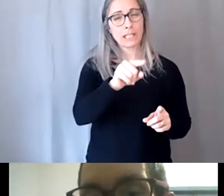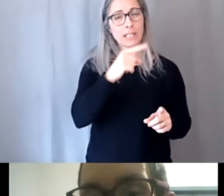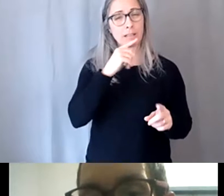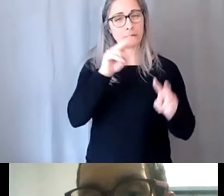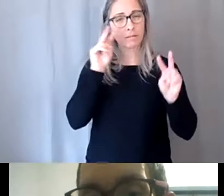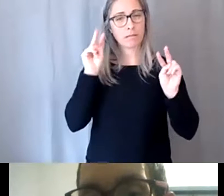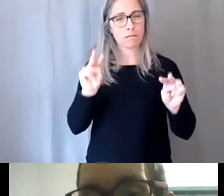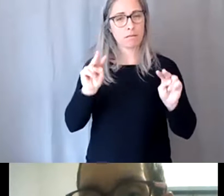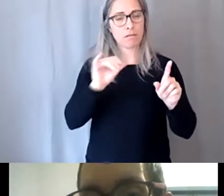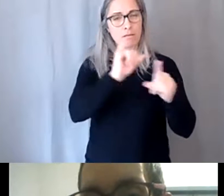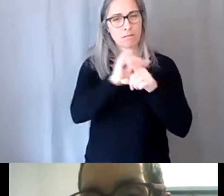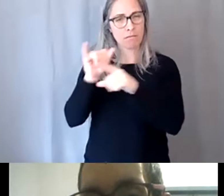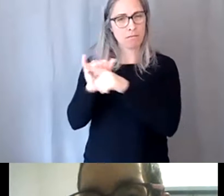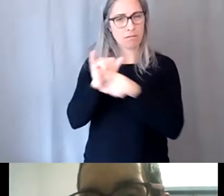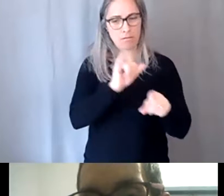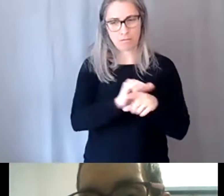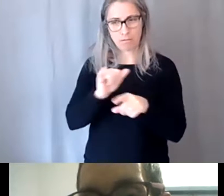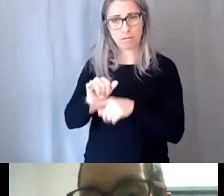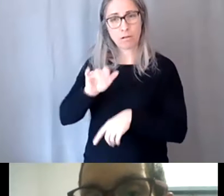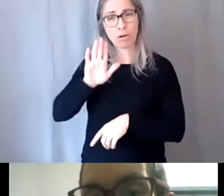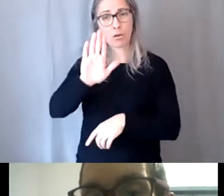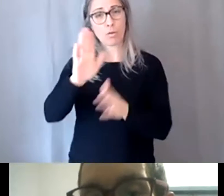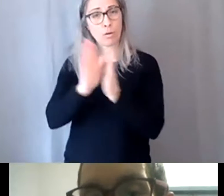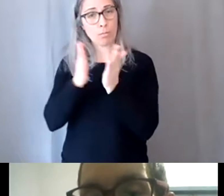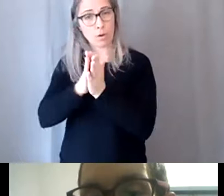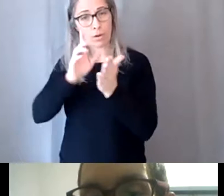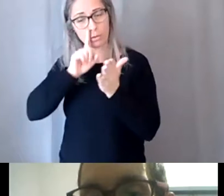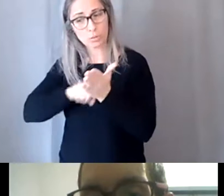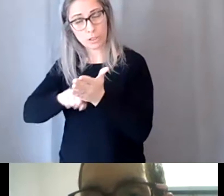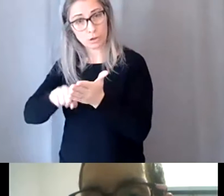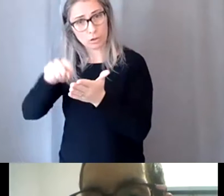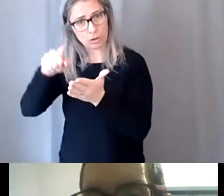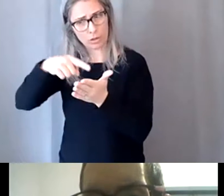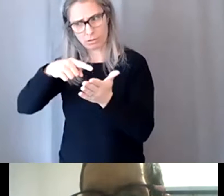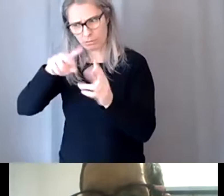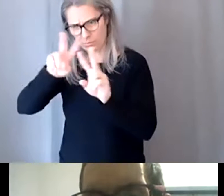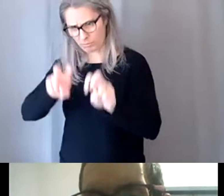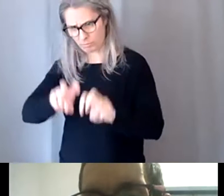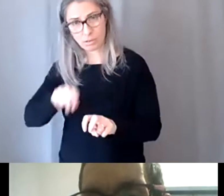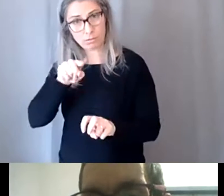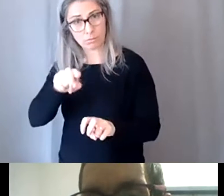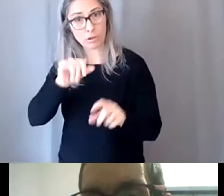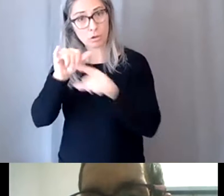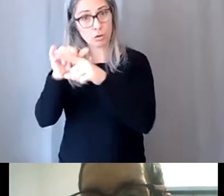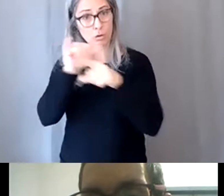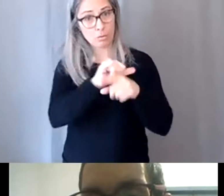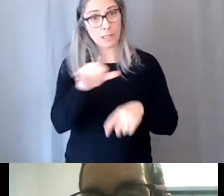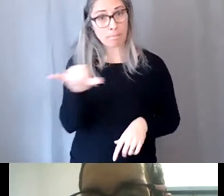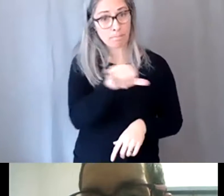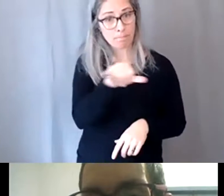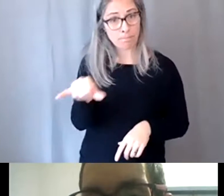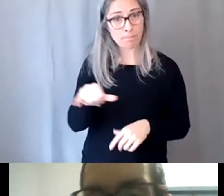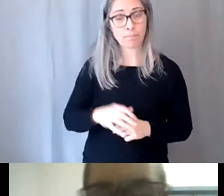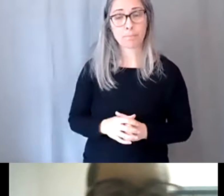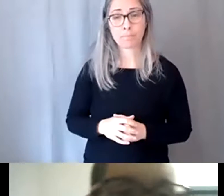in the books that you looked at I don't know if I’ve seen the terms